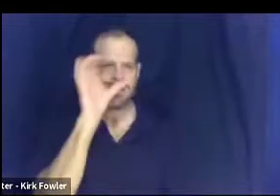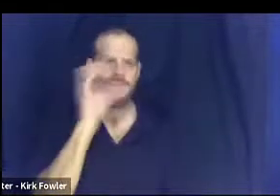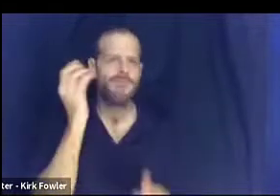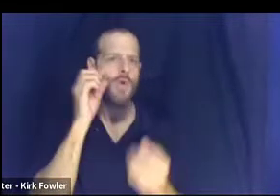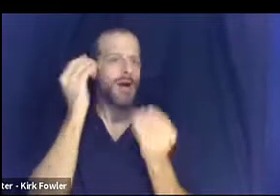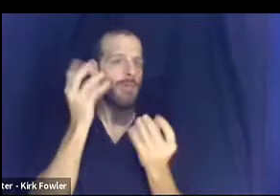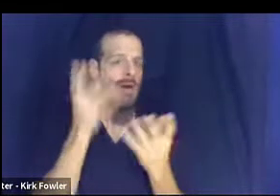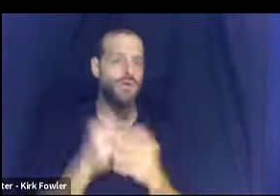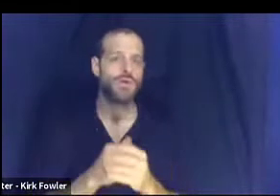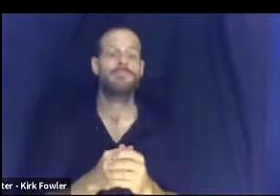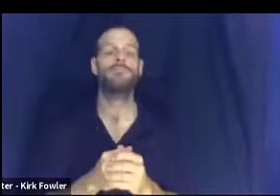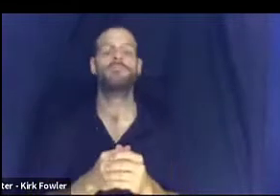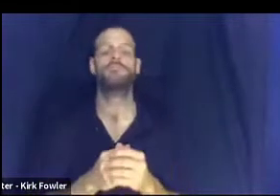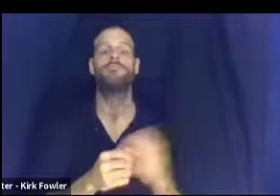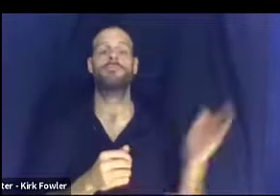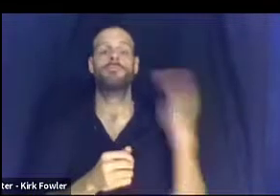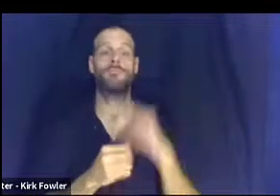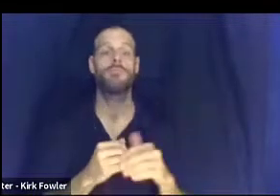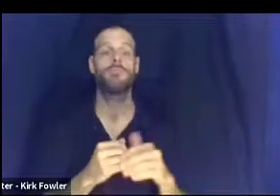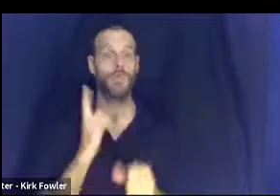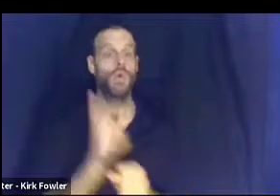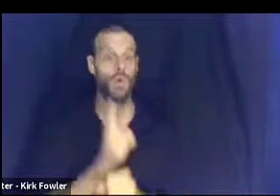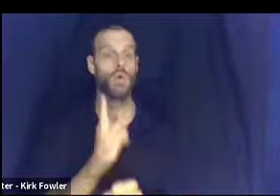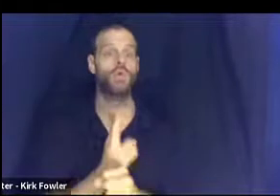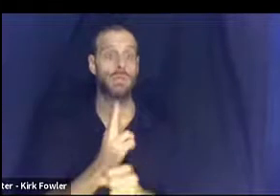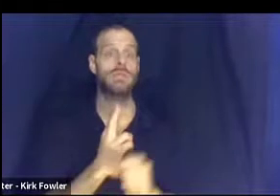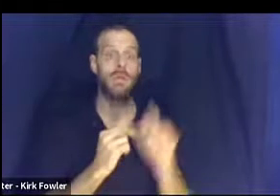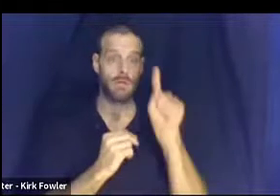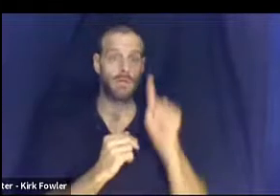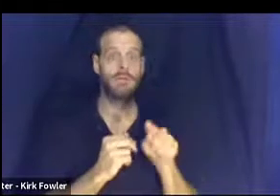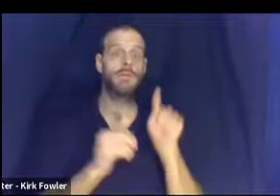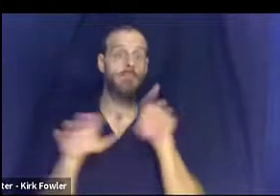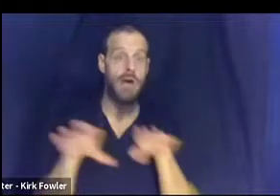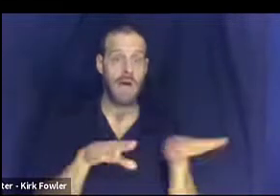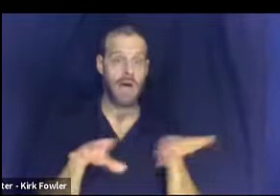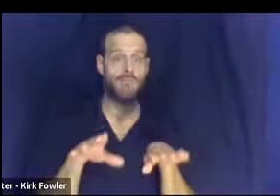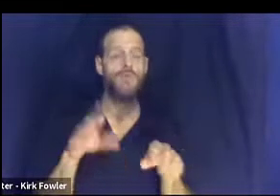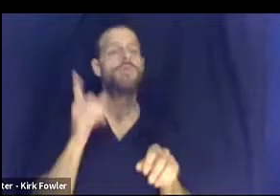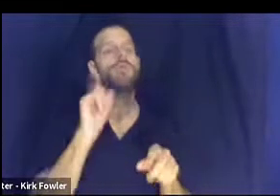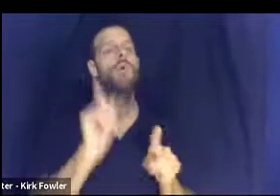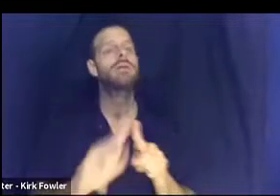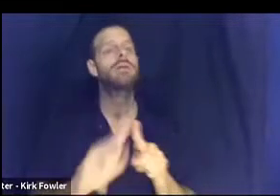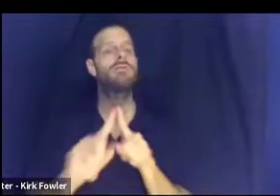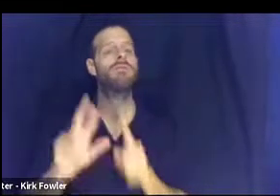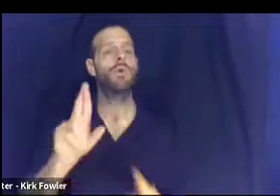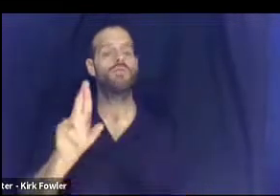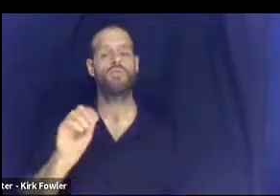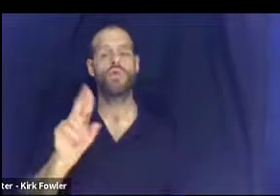And is your student using these communicative behaviors across routines and across communication partners,